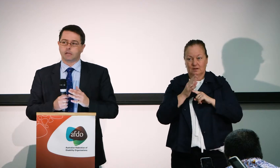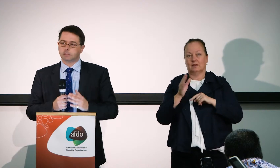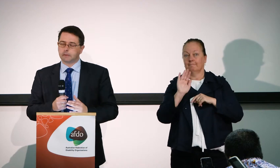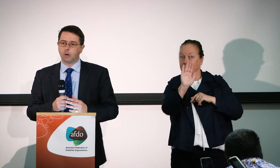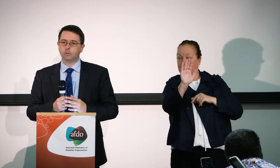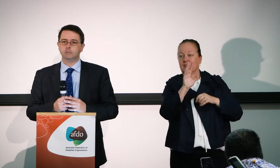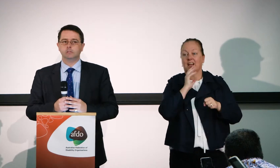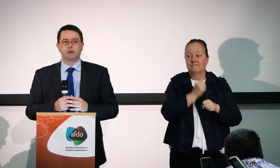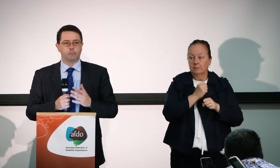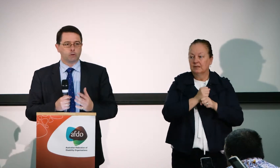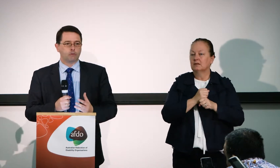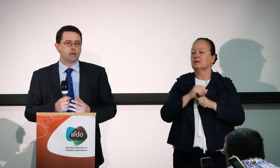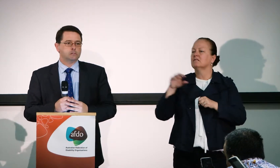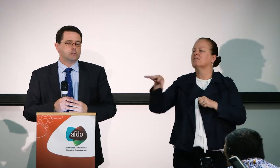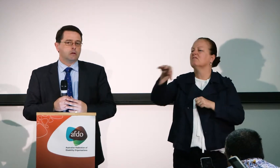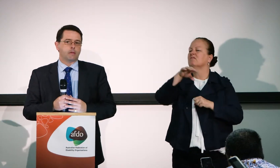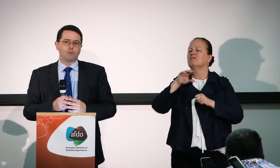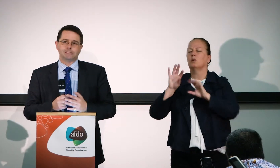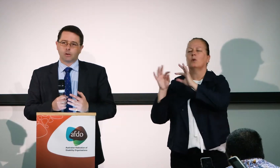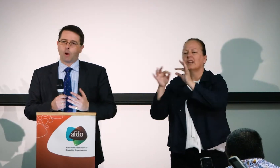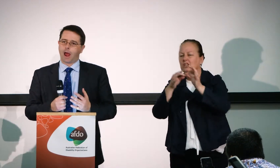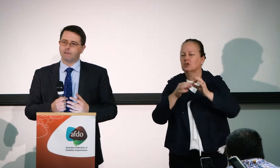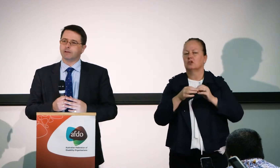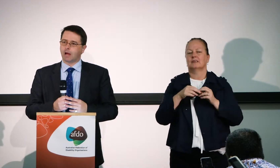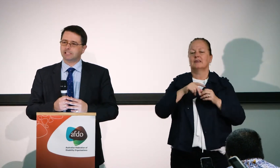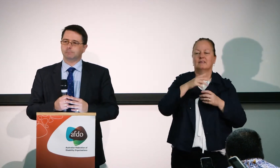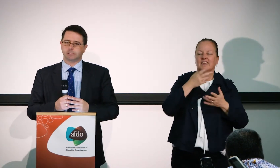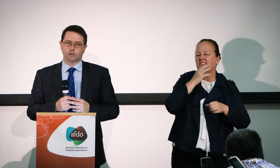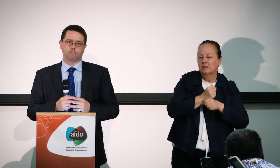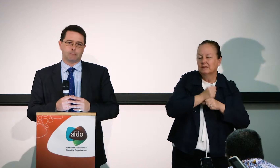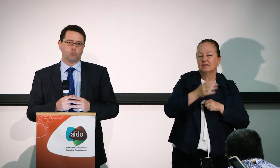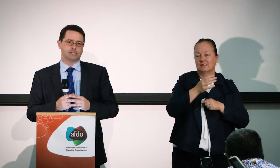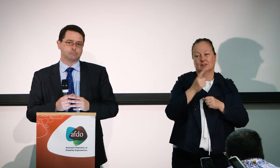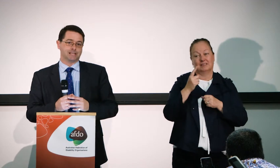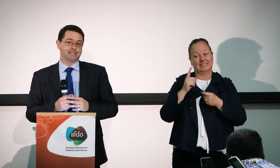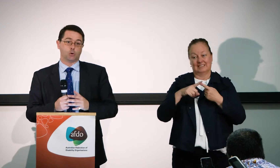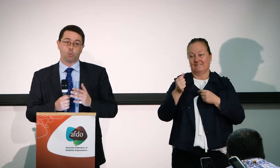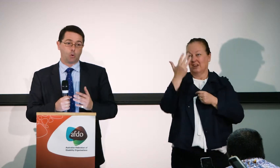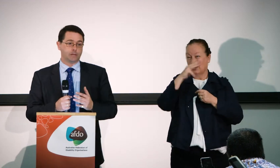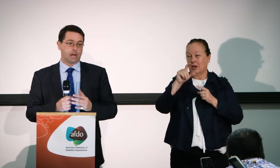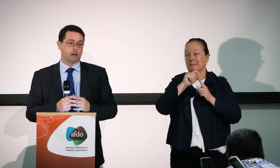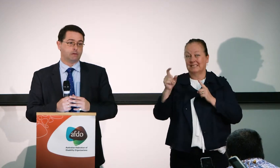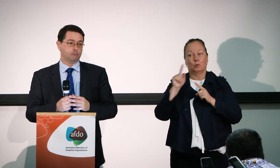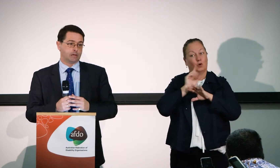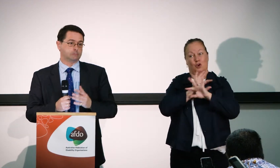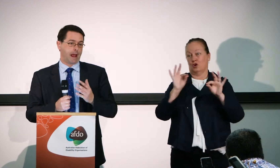and our stakeholders, bureaucrats that we still have 90 per cent of People with Disabilities who won't get a direct package,